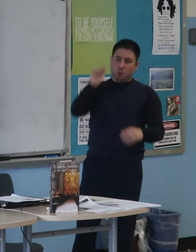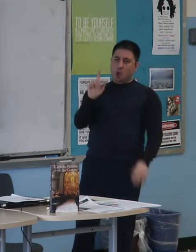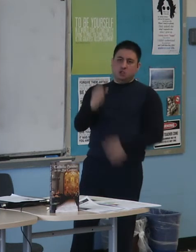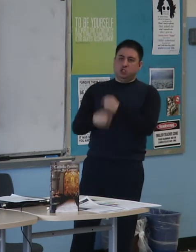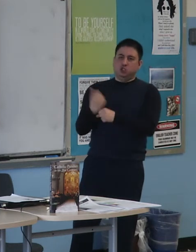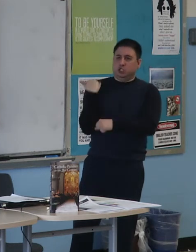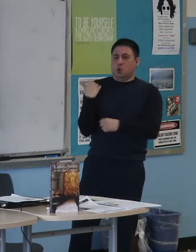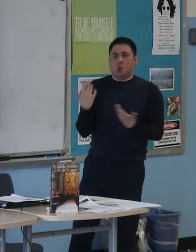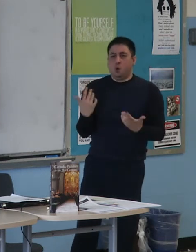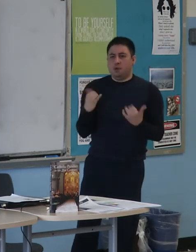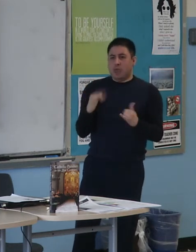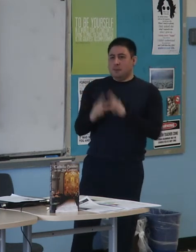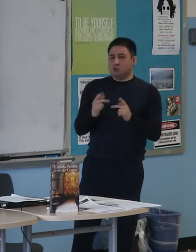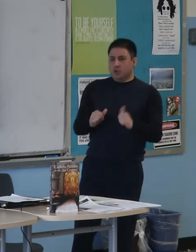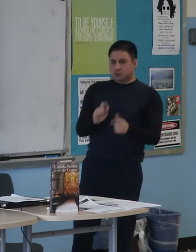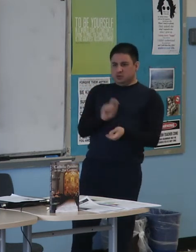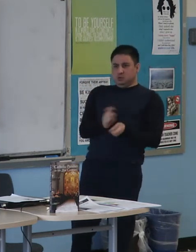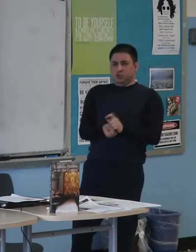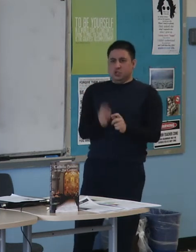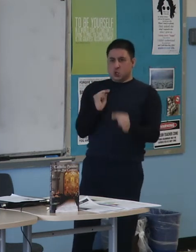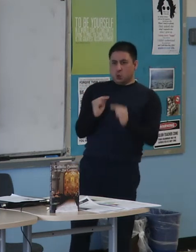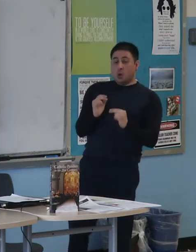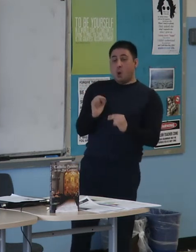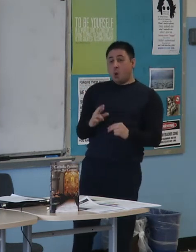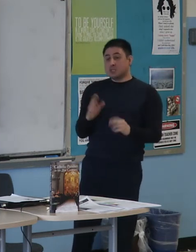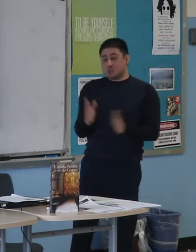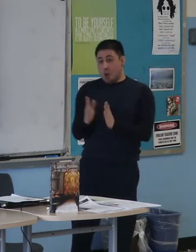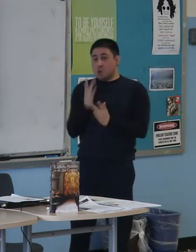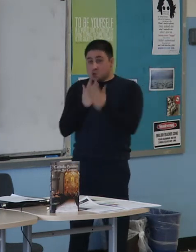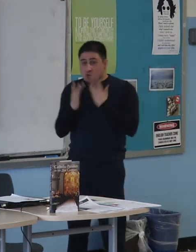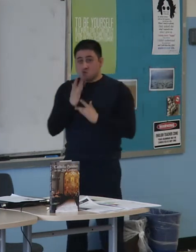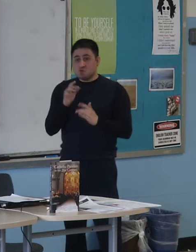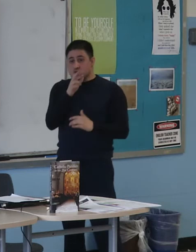trying to negotiate, or if you're in a small rural parish whether it's very